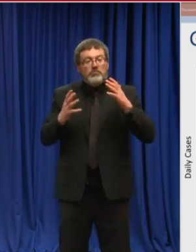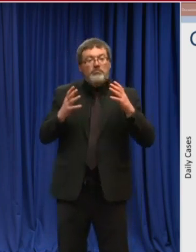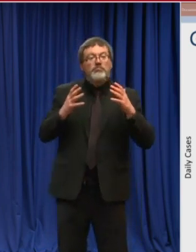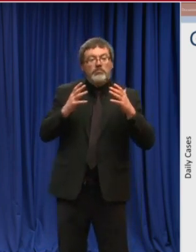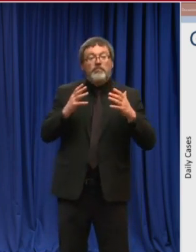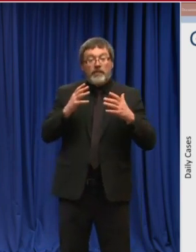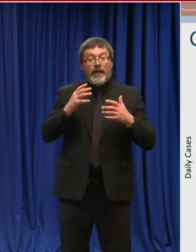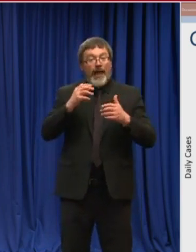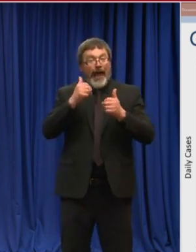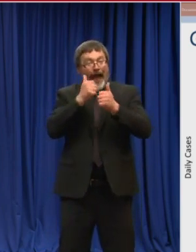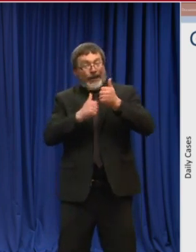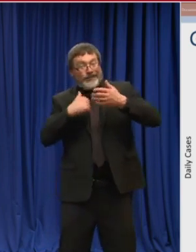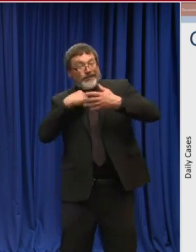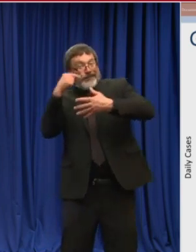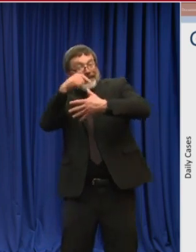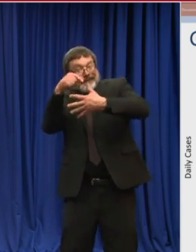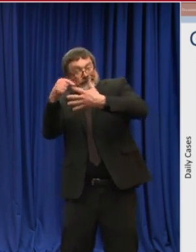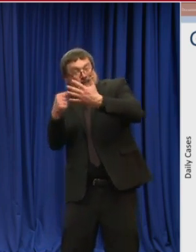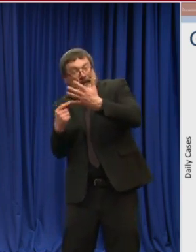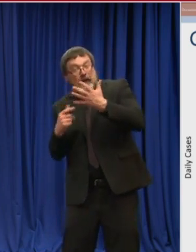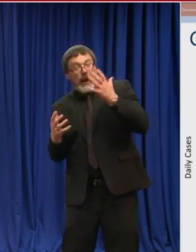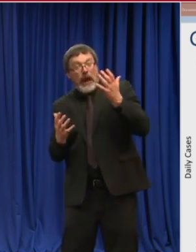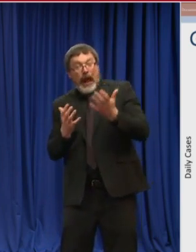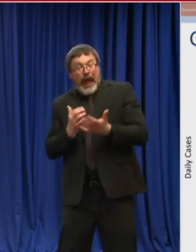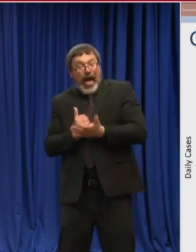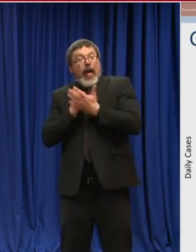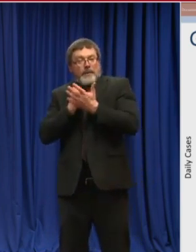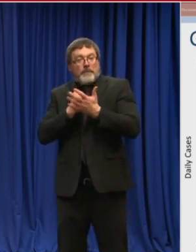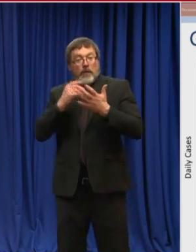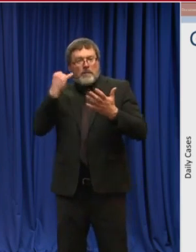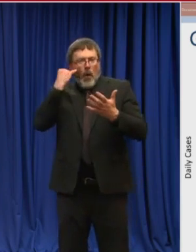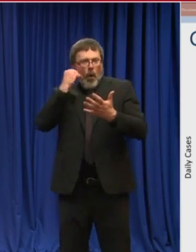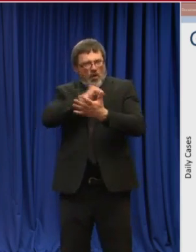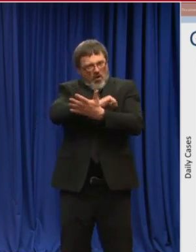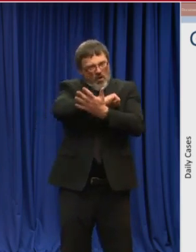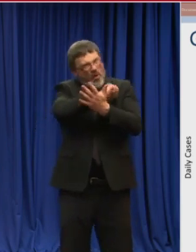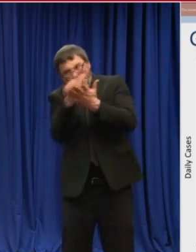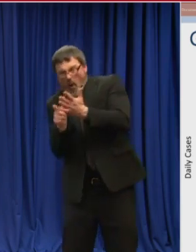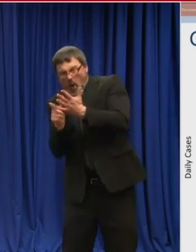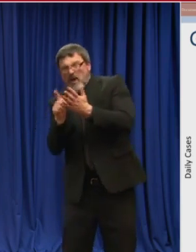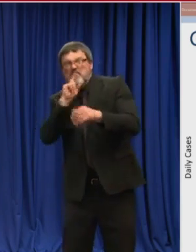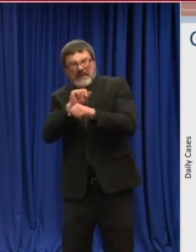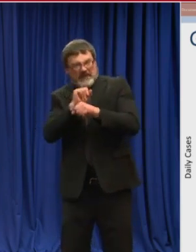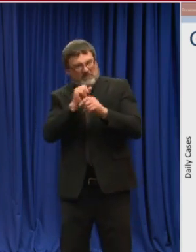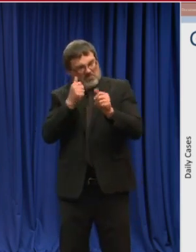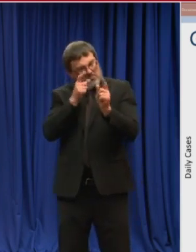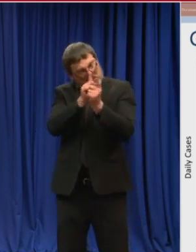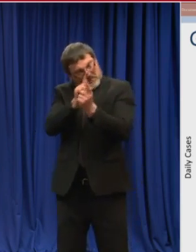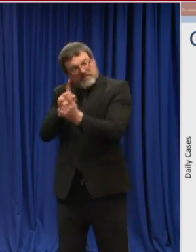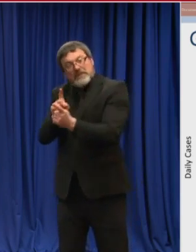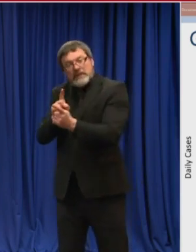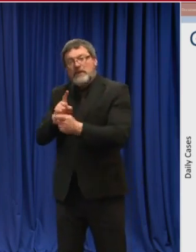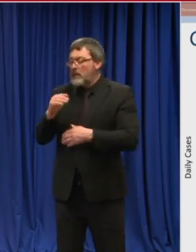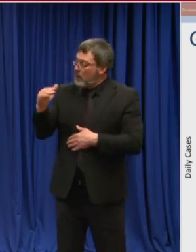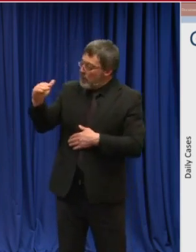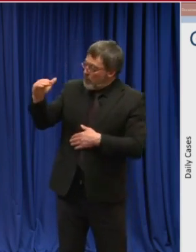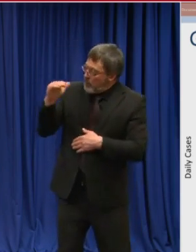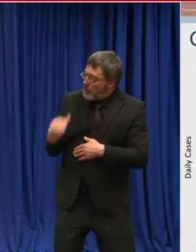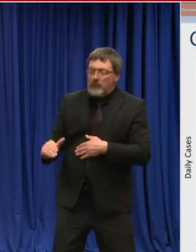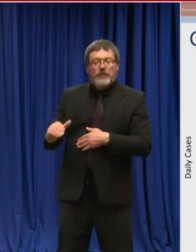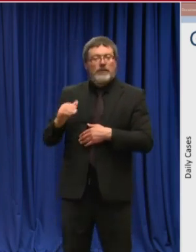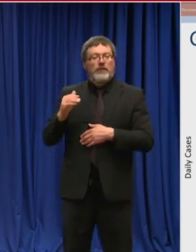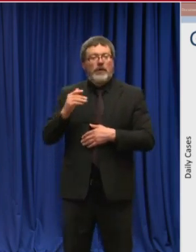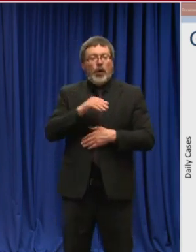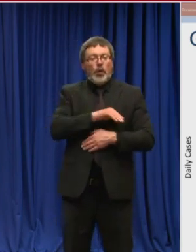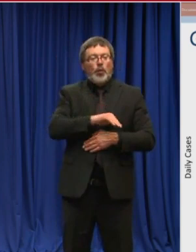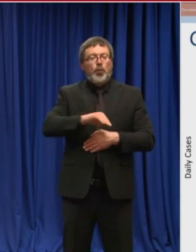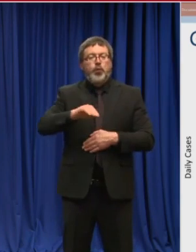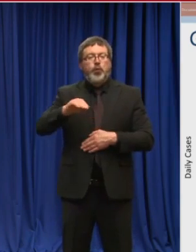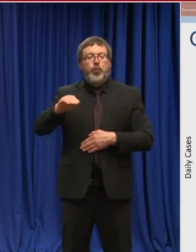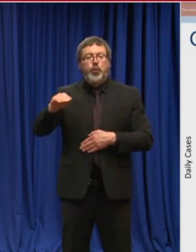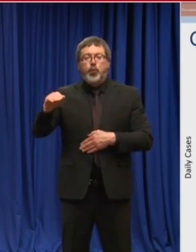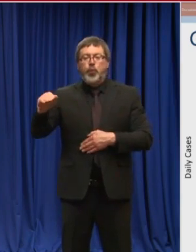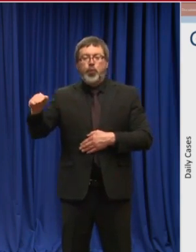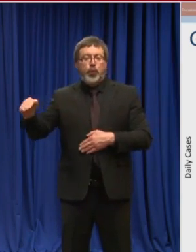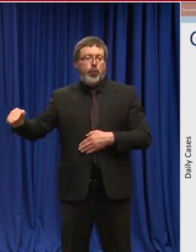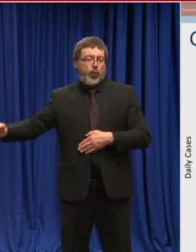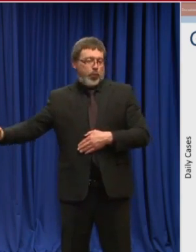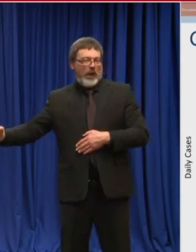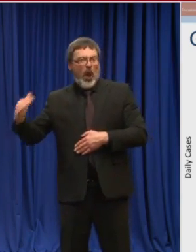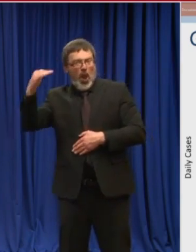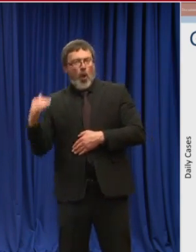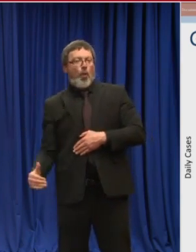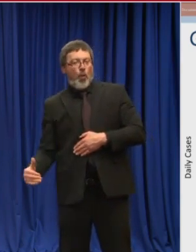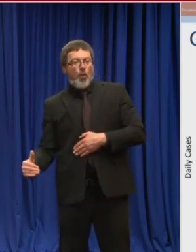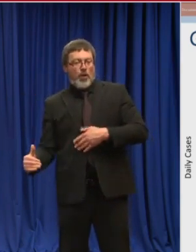EACH INDIVIDUAL ACTION IN AND OF THEMSELVES CAN HAVE AN EFFECT BUT IT’S REALLY THE COMBINATION OF ALL OF THESE ACTIONS TOGETHER THAT I HIGHLIGHTED ON A PREVIOUS SLIDE THAT IS IMPORTANT FOR